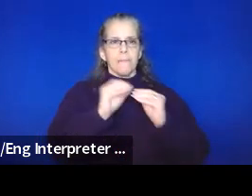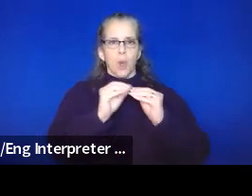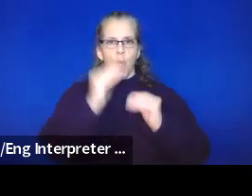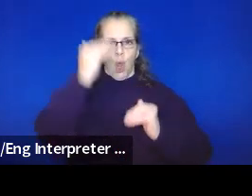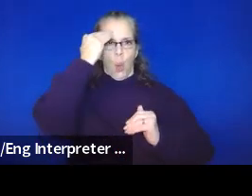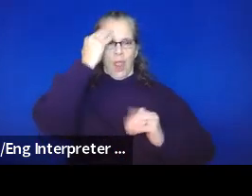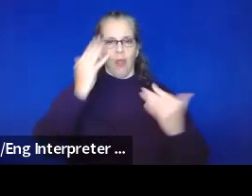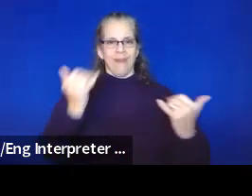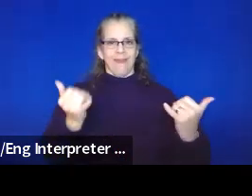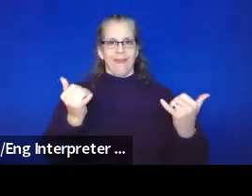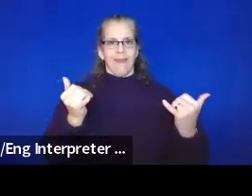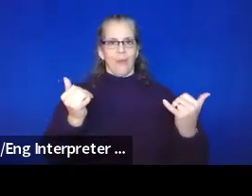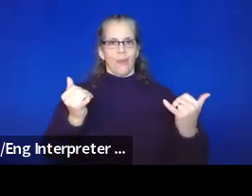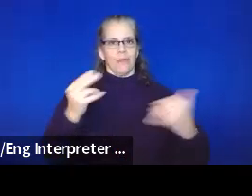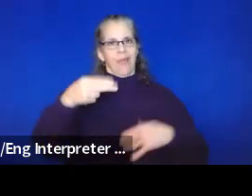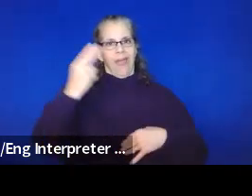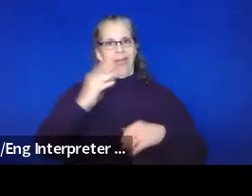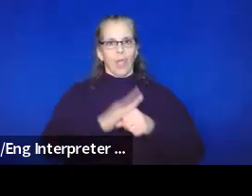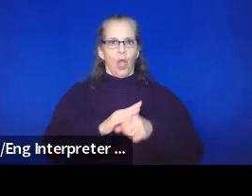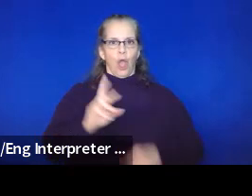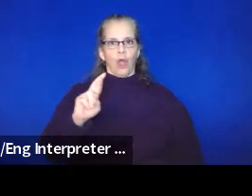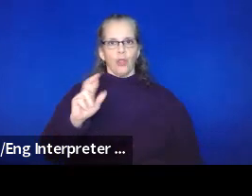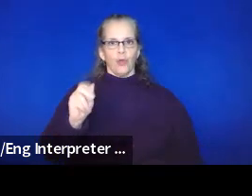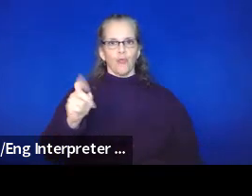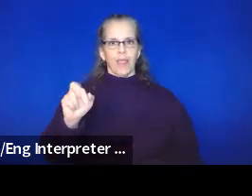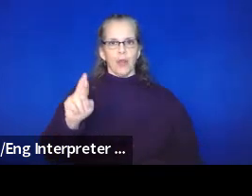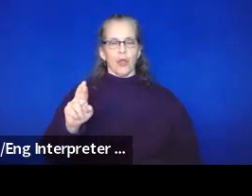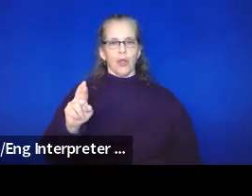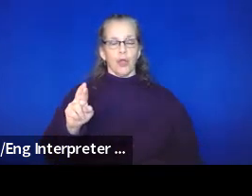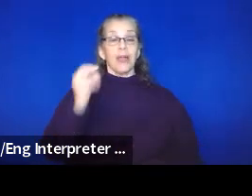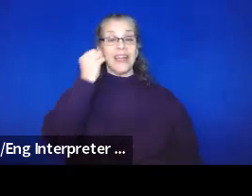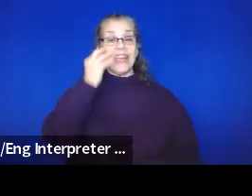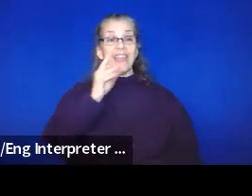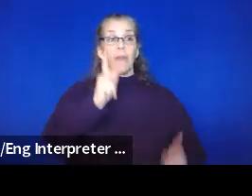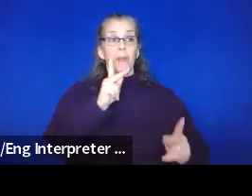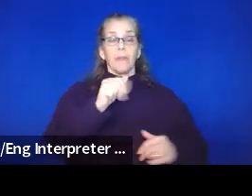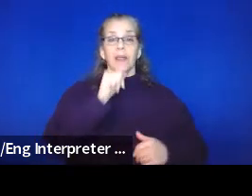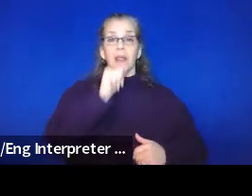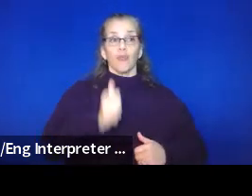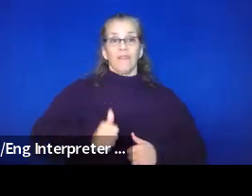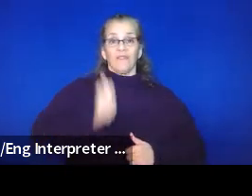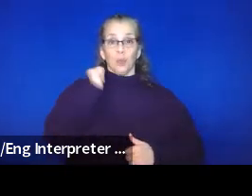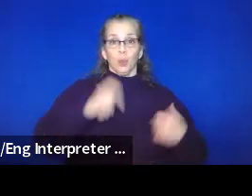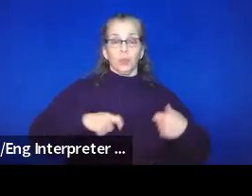And if people were not to wear a microphone, they would be seriously legally at risk.